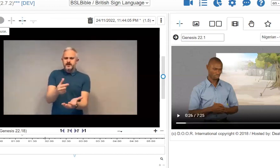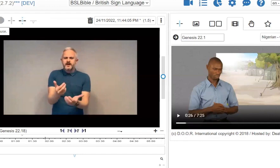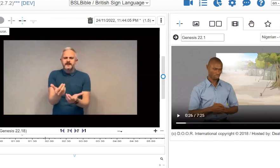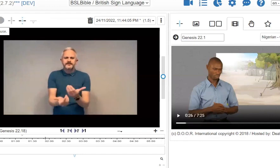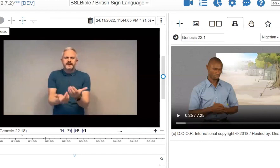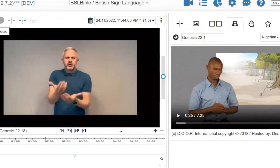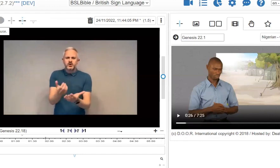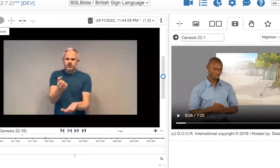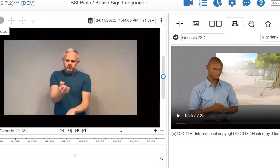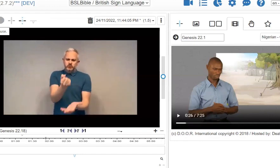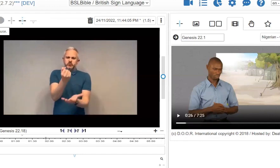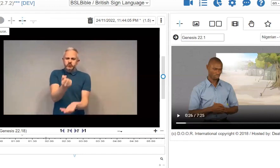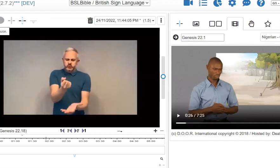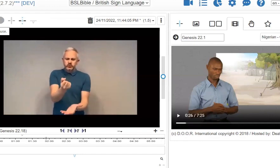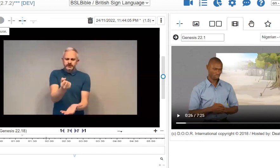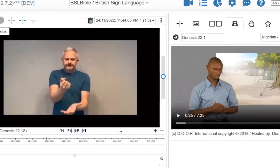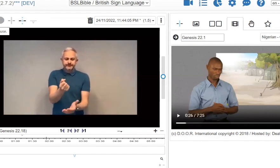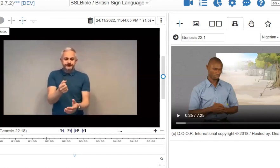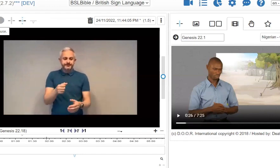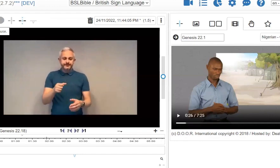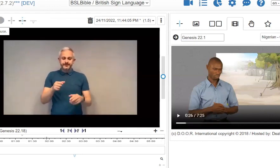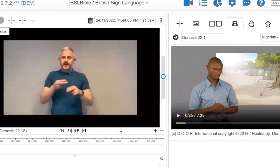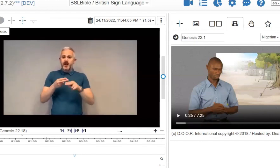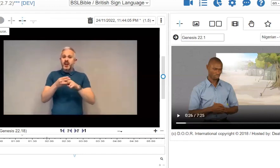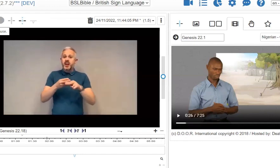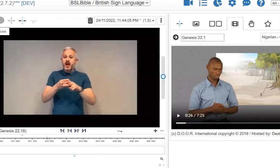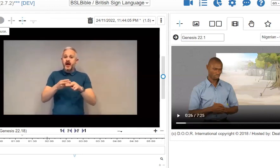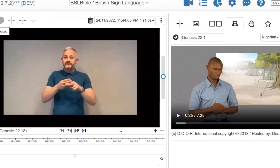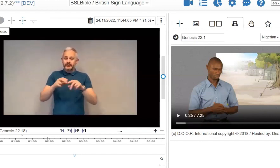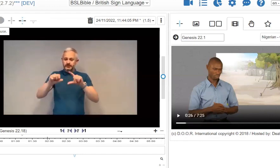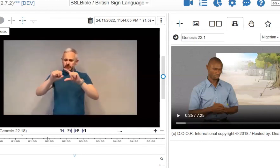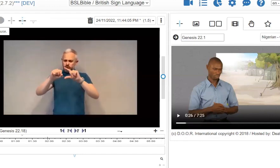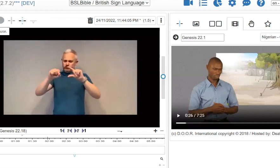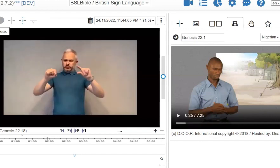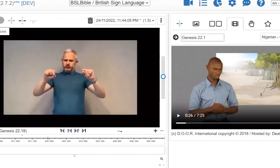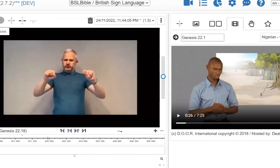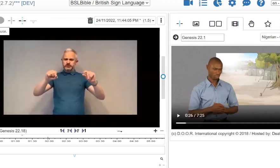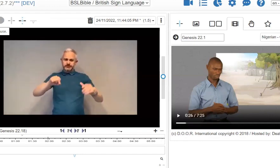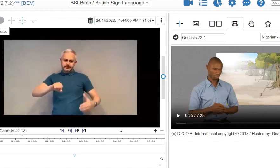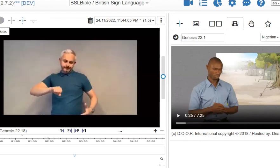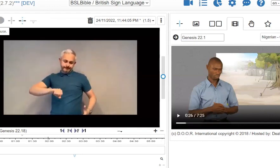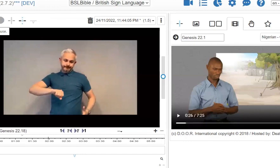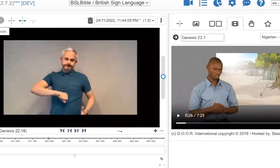took the fire - that's a whole other translation issue there - and a knife